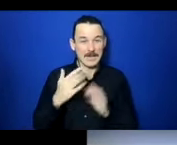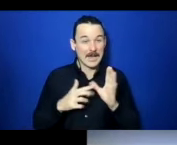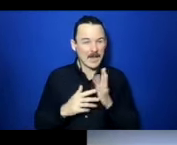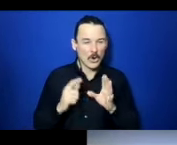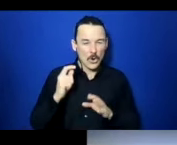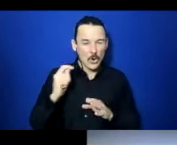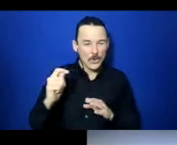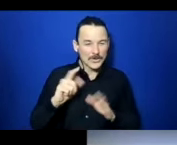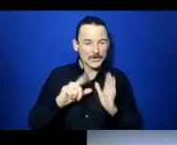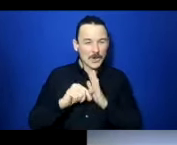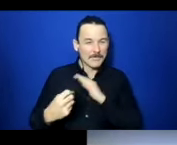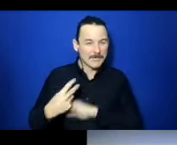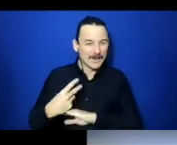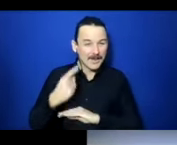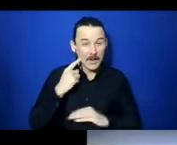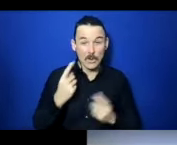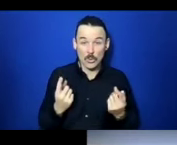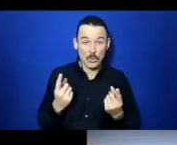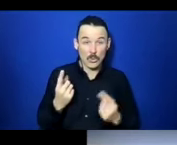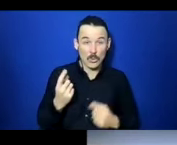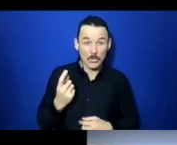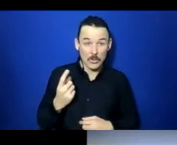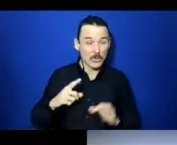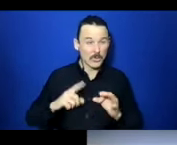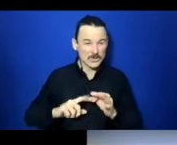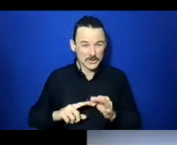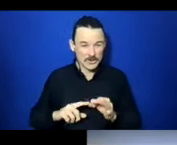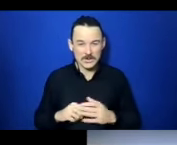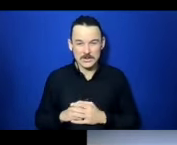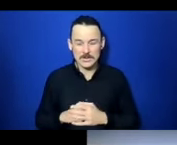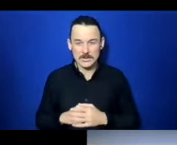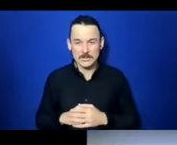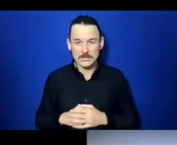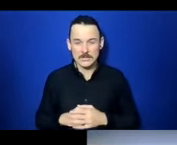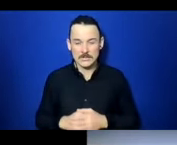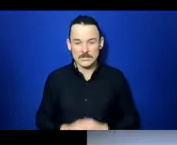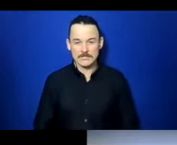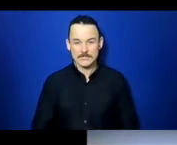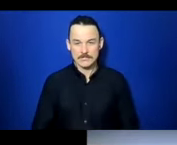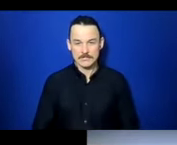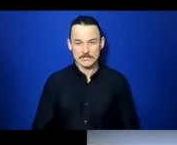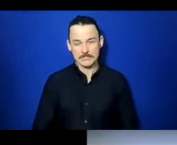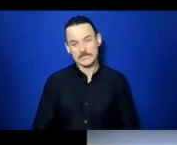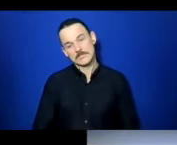more question that we do have, that we had come through. So this one was around the data privacy,